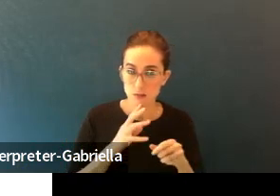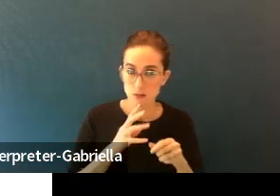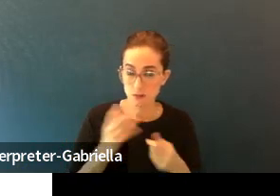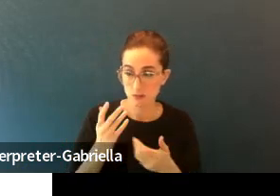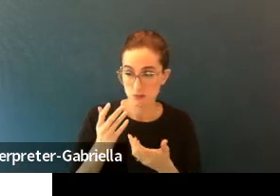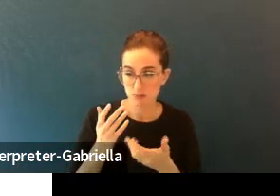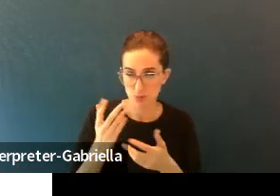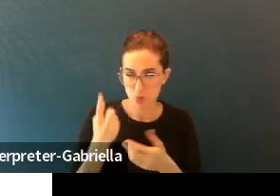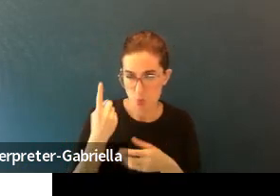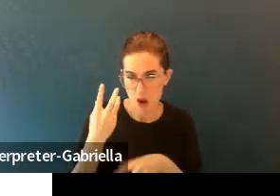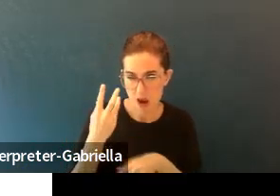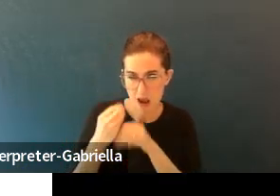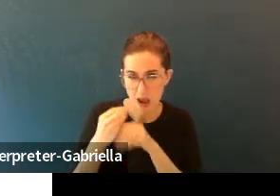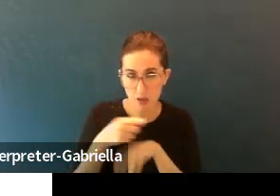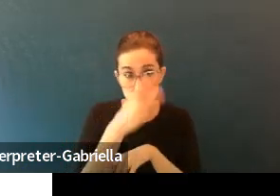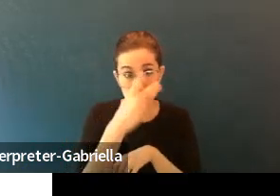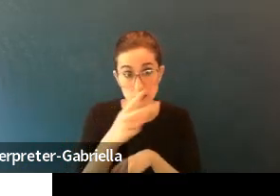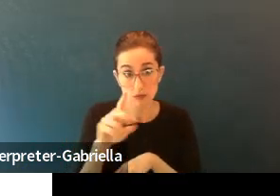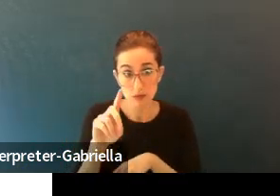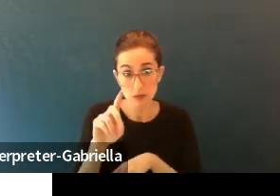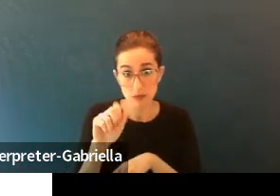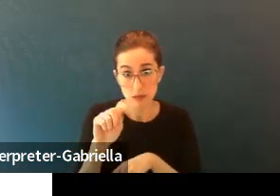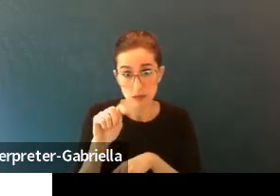you'll see there, it's this data request status dashboard.